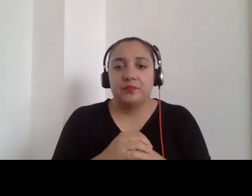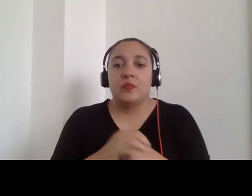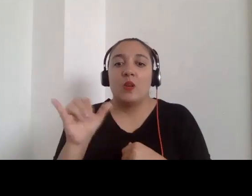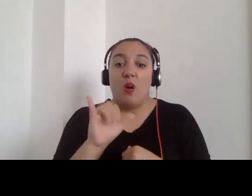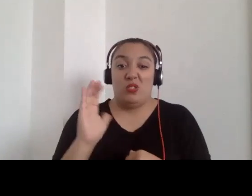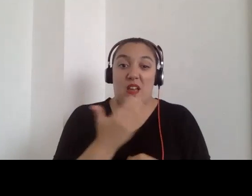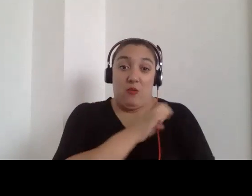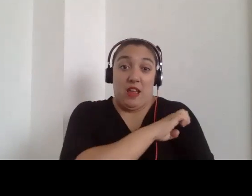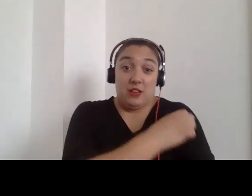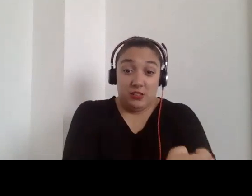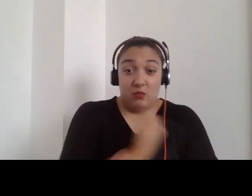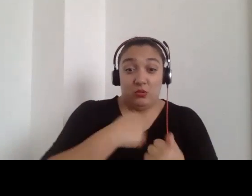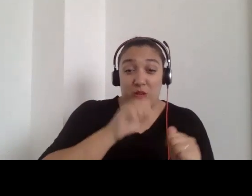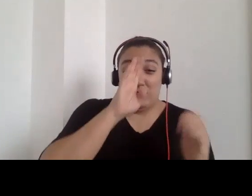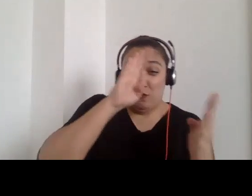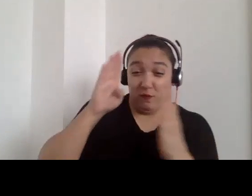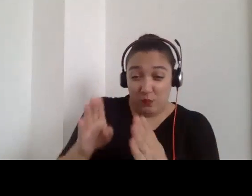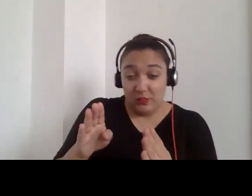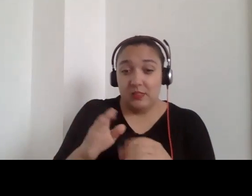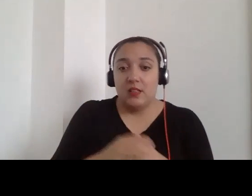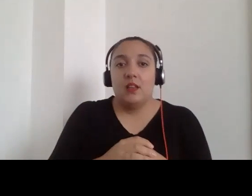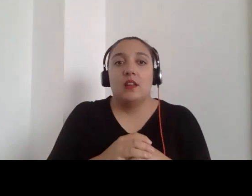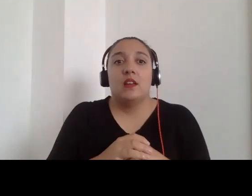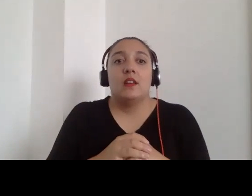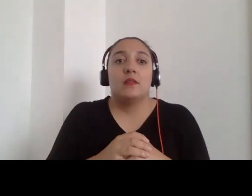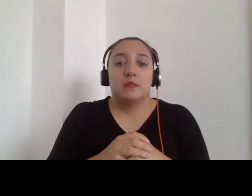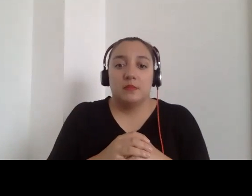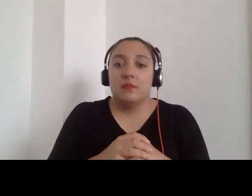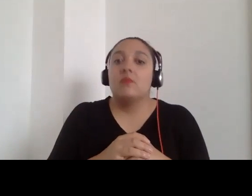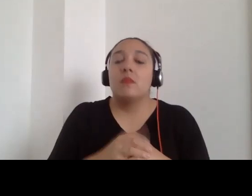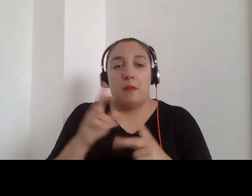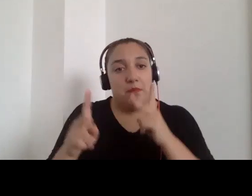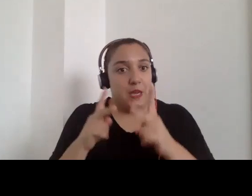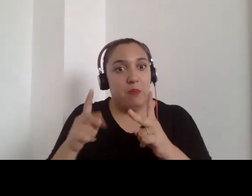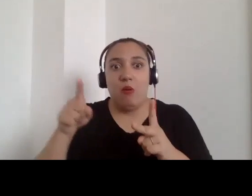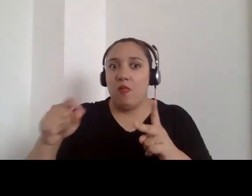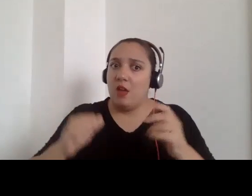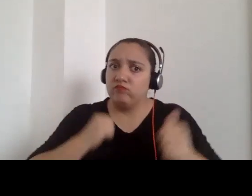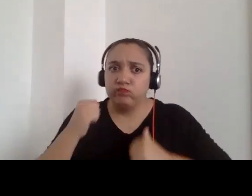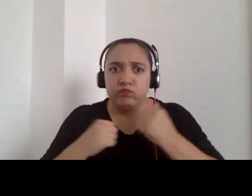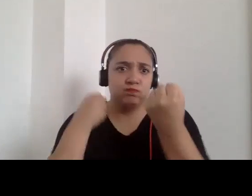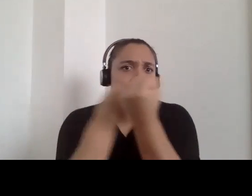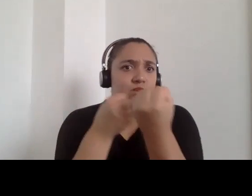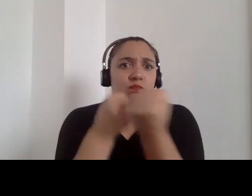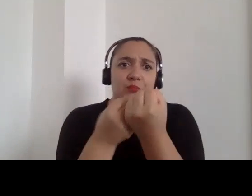energies, but other people are signing solidarity statements and there's a lot that's happening that's I guess specific